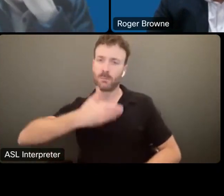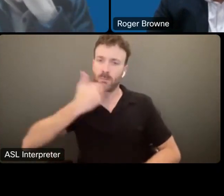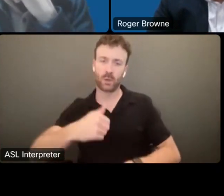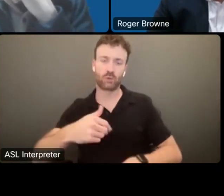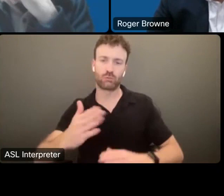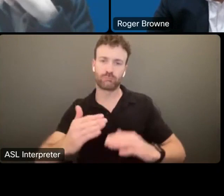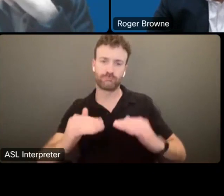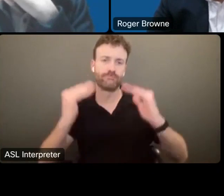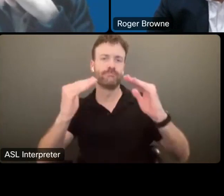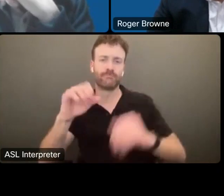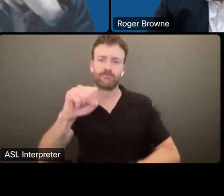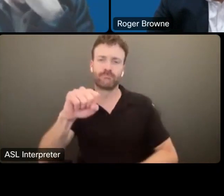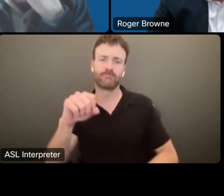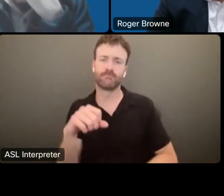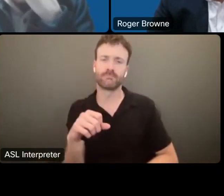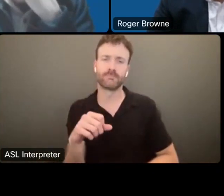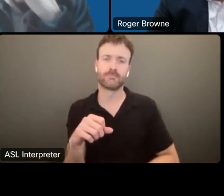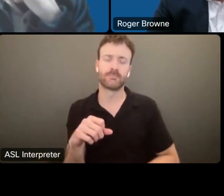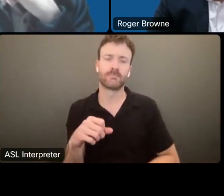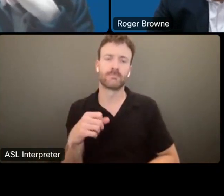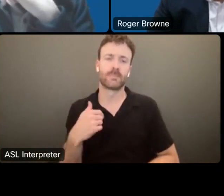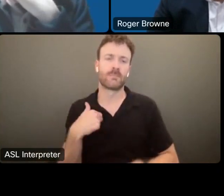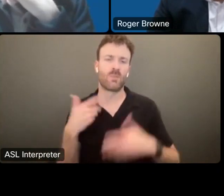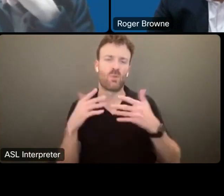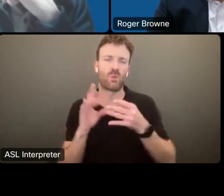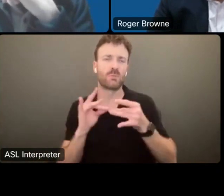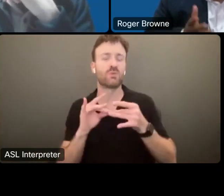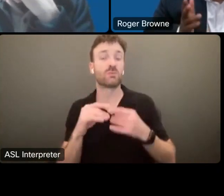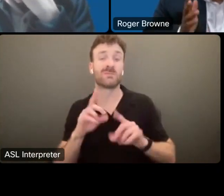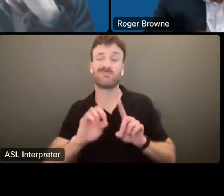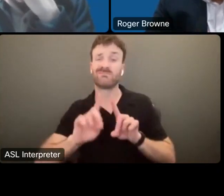As I mentioned beforehand, again, for all the different reasons through the pandemic